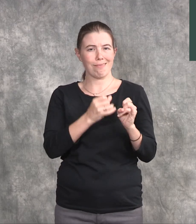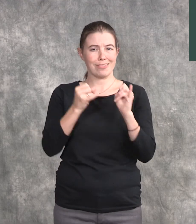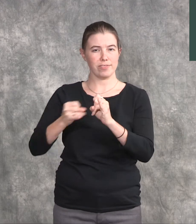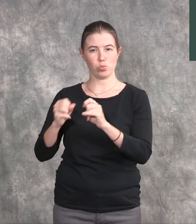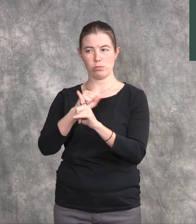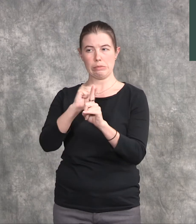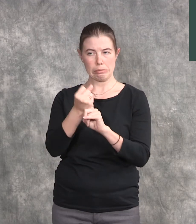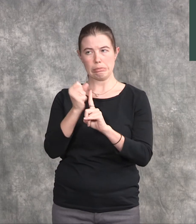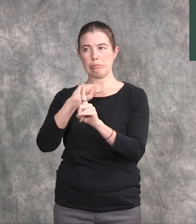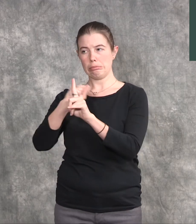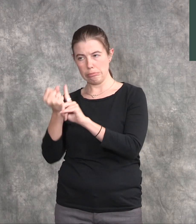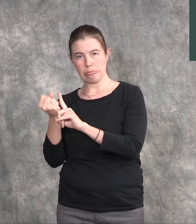on individual circumstances.